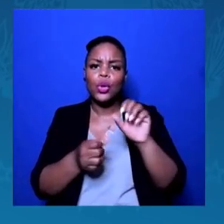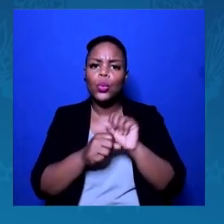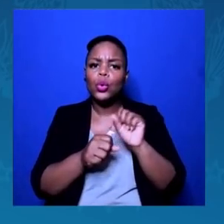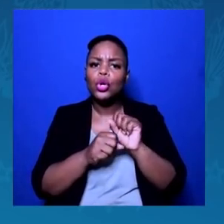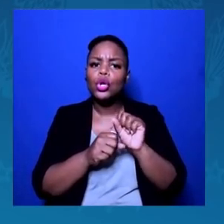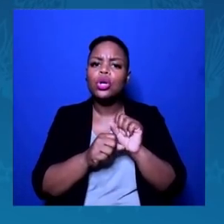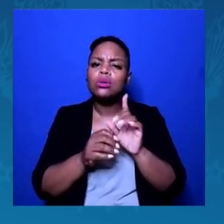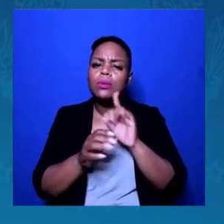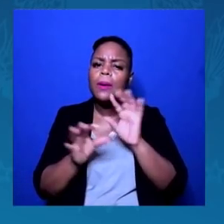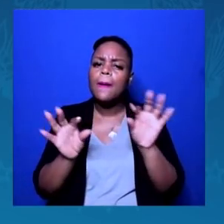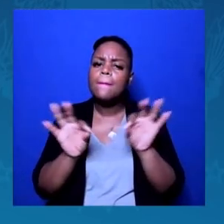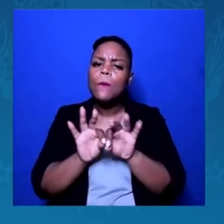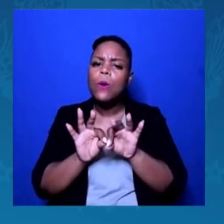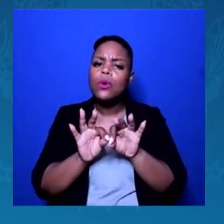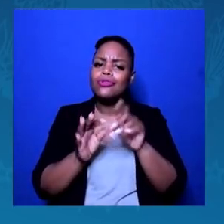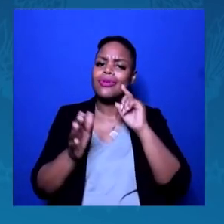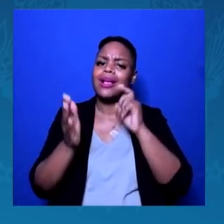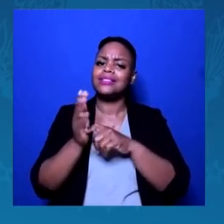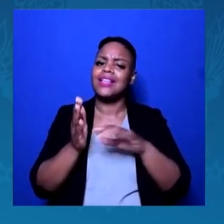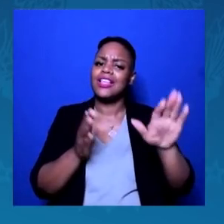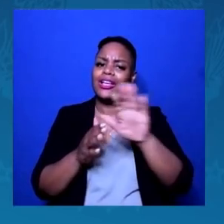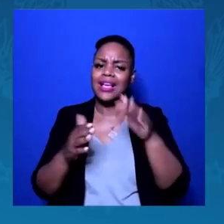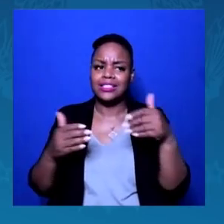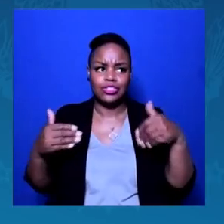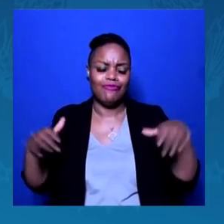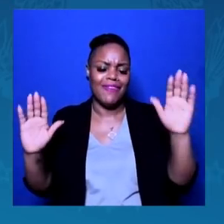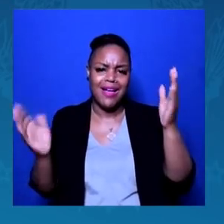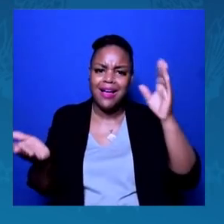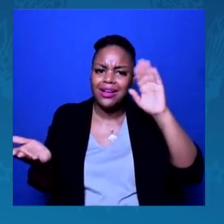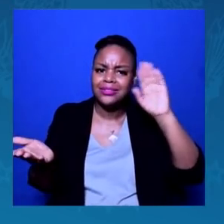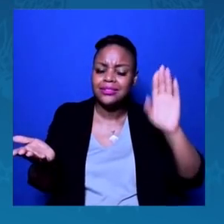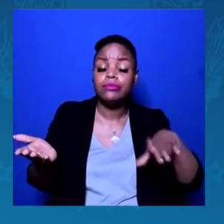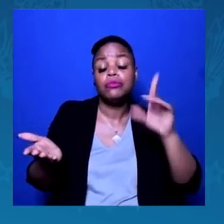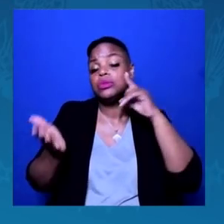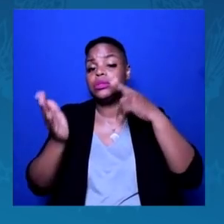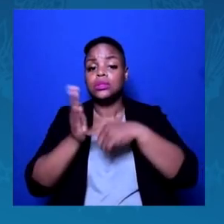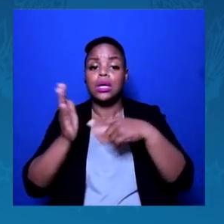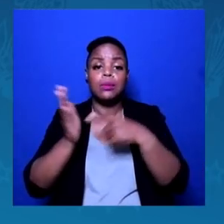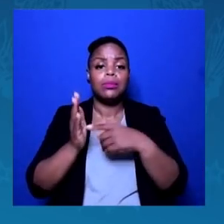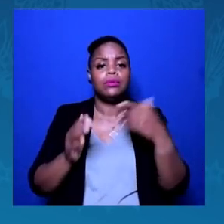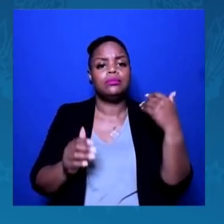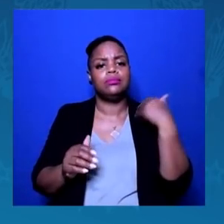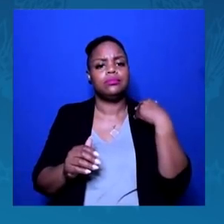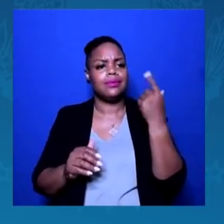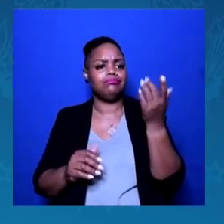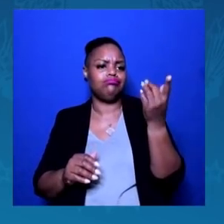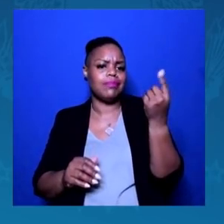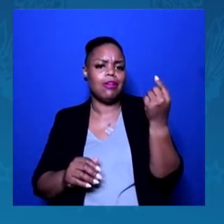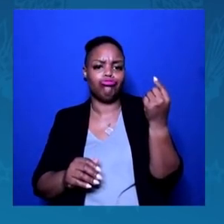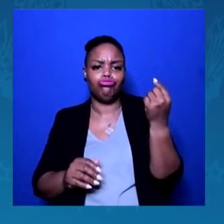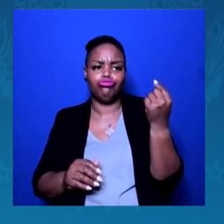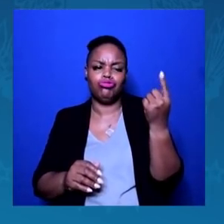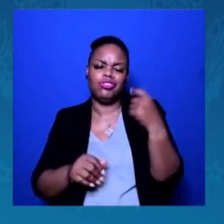For example, during the last year and a half around the crisis, many of them, sadly, were unable to go home